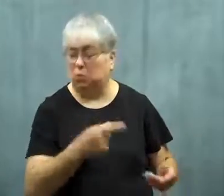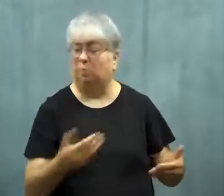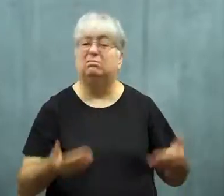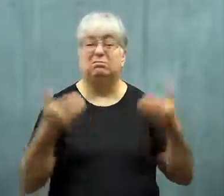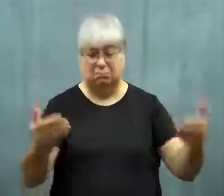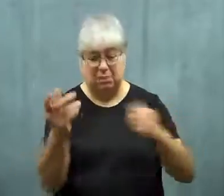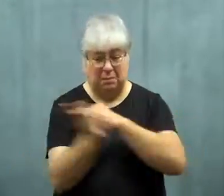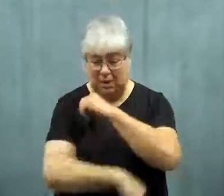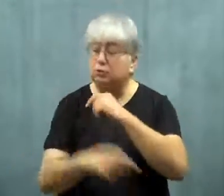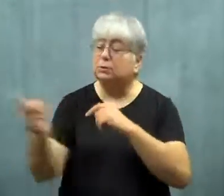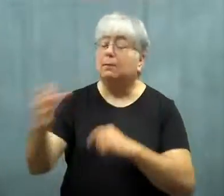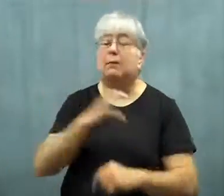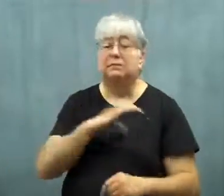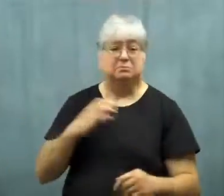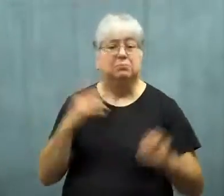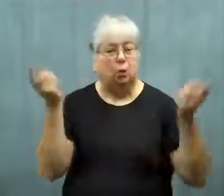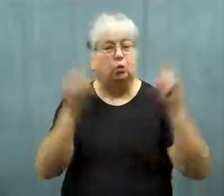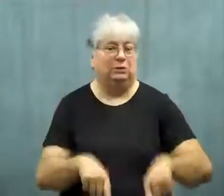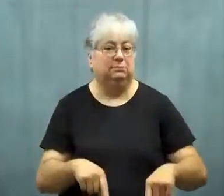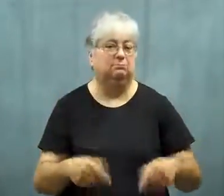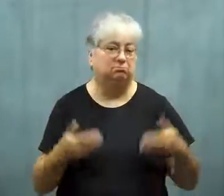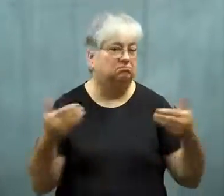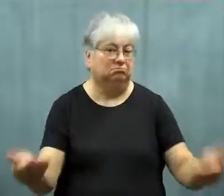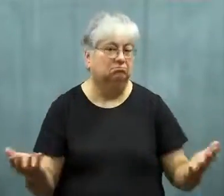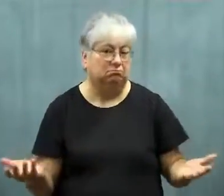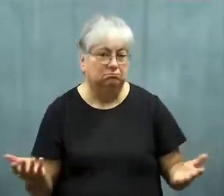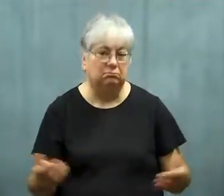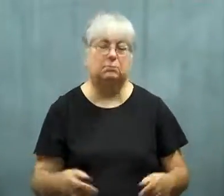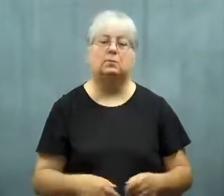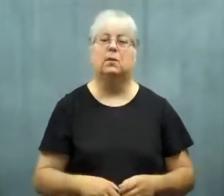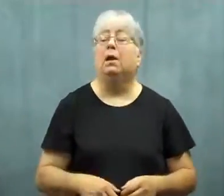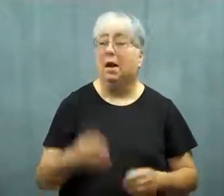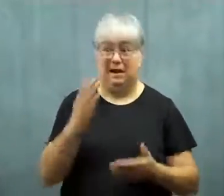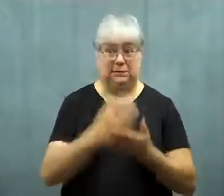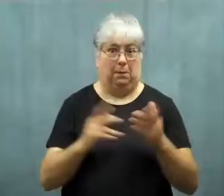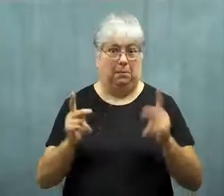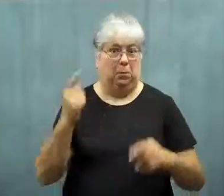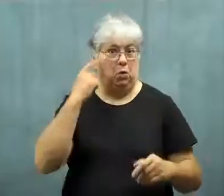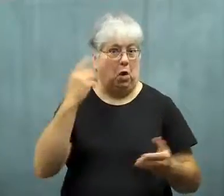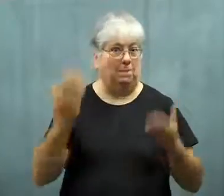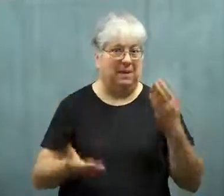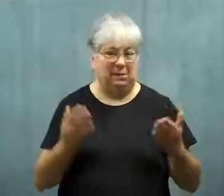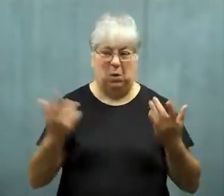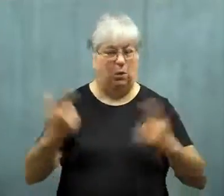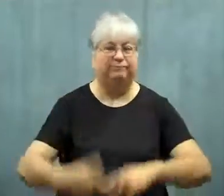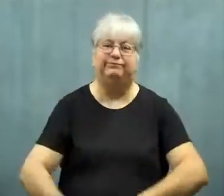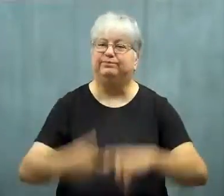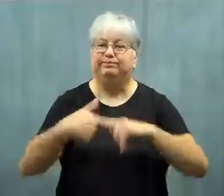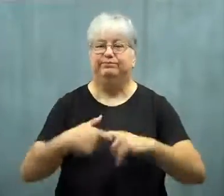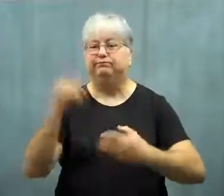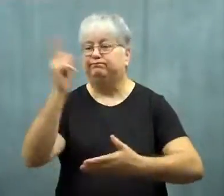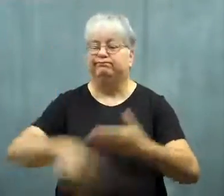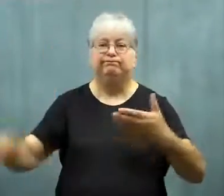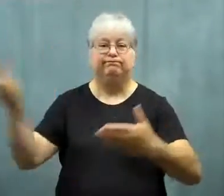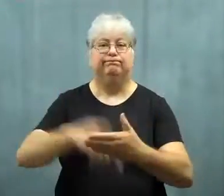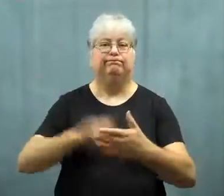The committee agreed with the punishments handed down.